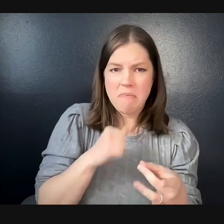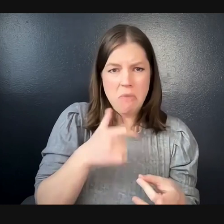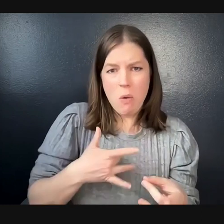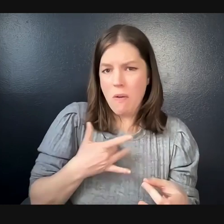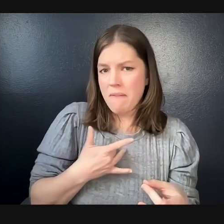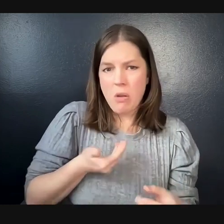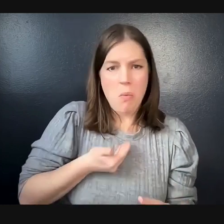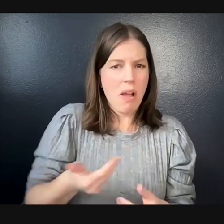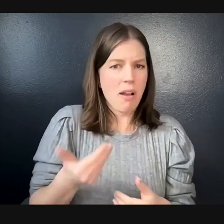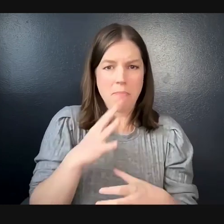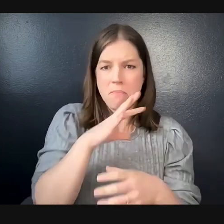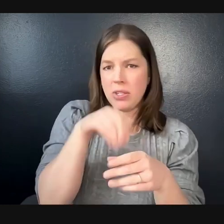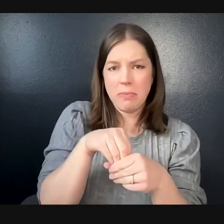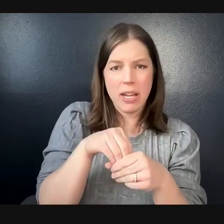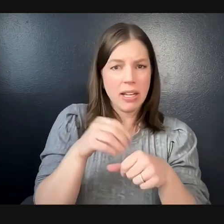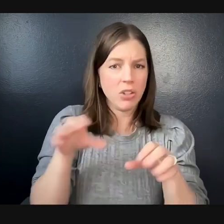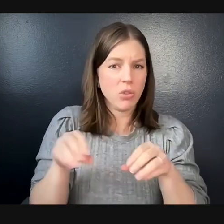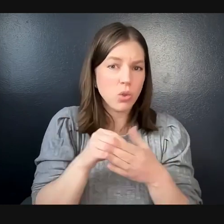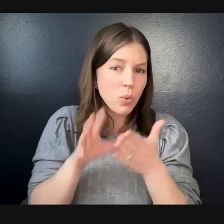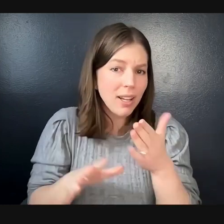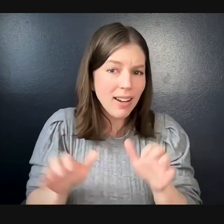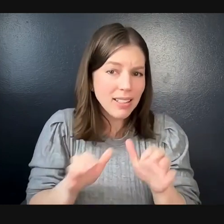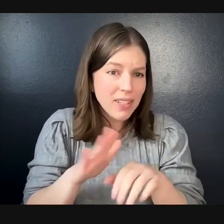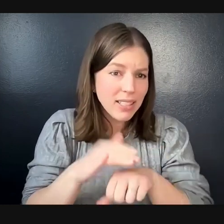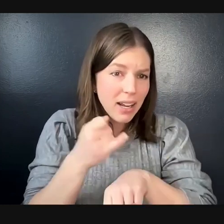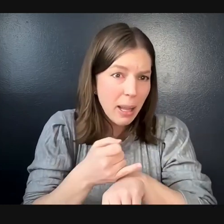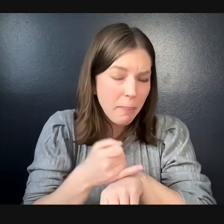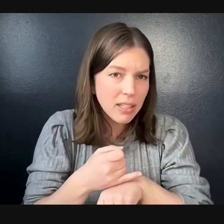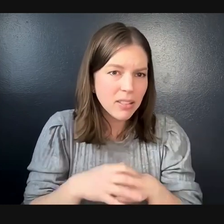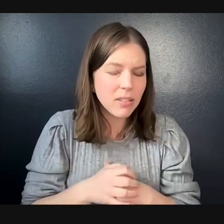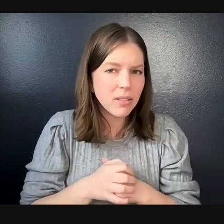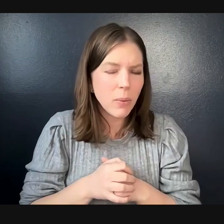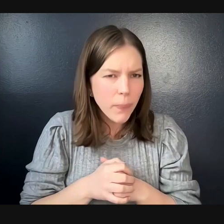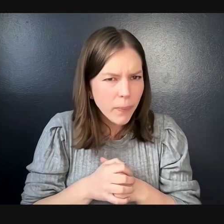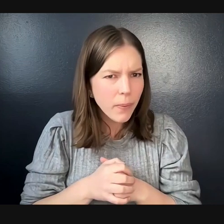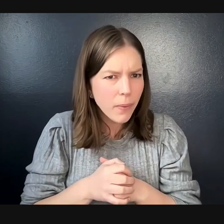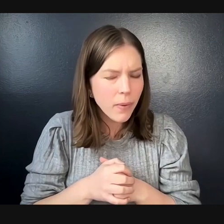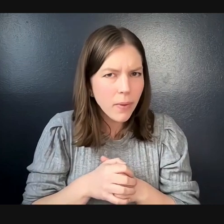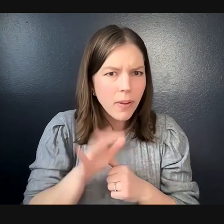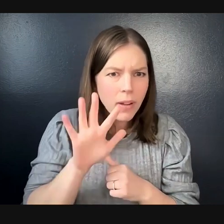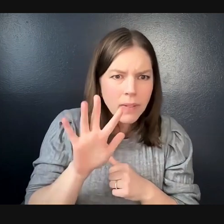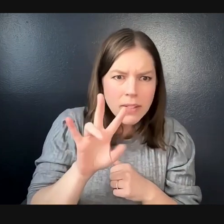say they don't feel welcome participating in student activities on campus. Wow.